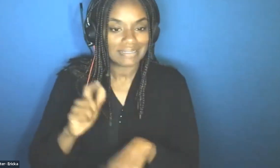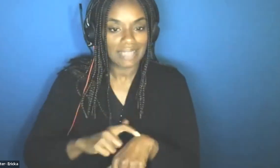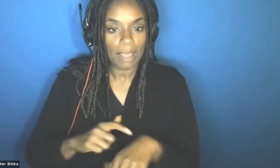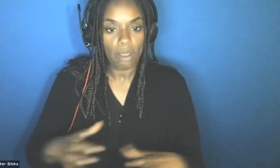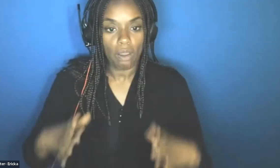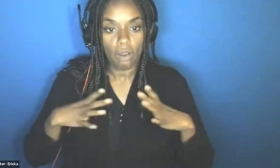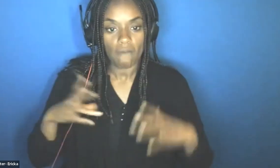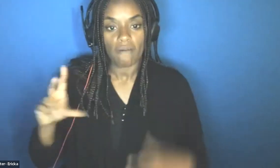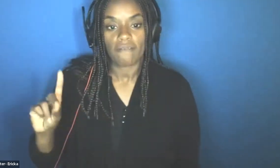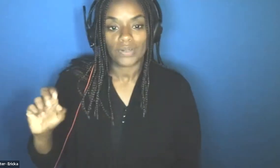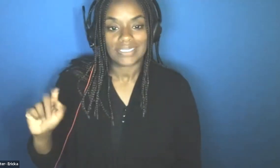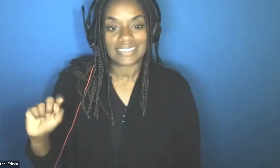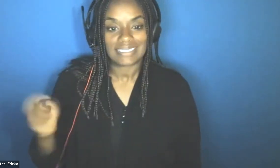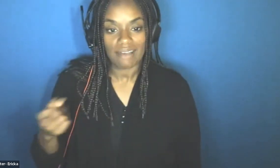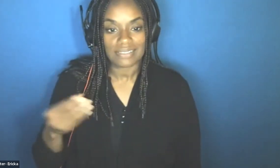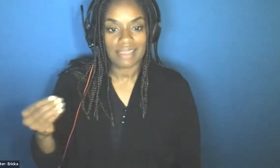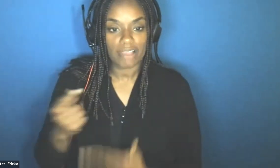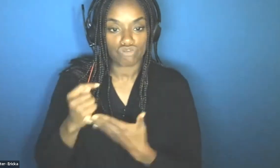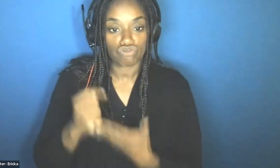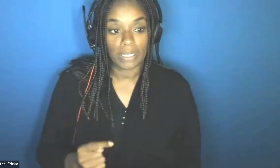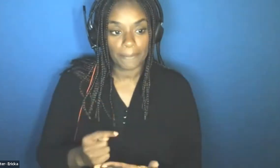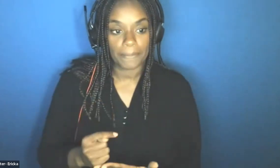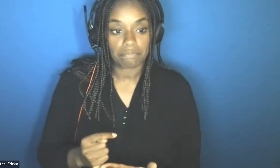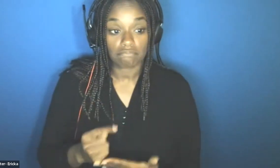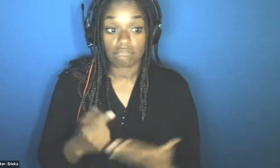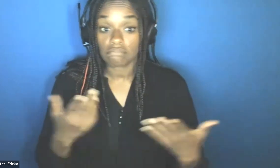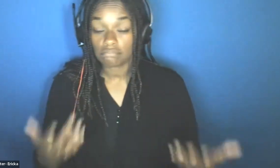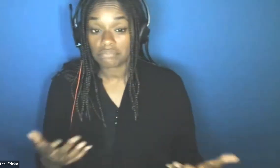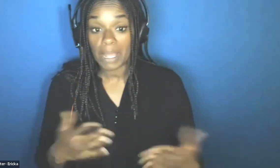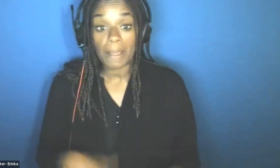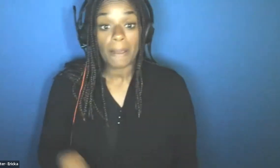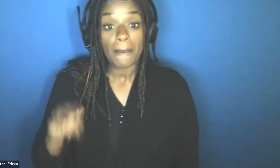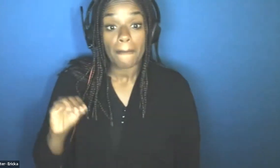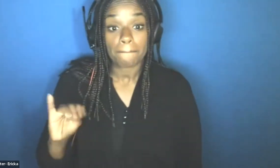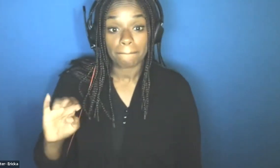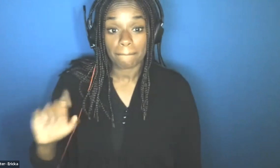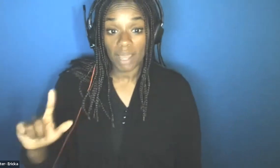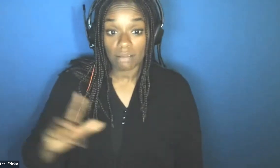Michael discloses to his supervisor that he is addicted to alcohol and that he is often late due to his drinking.